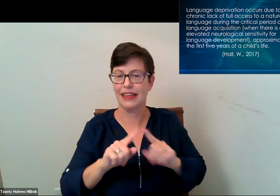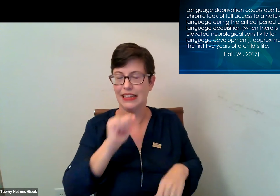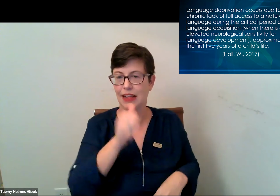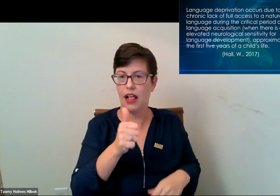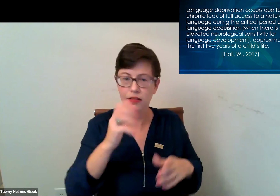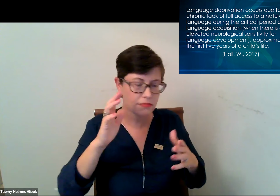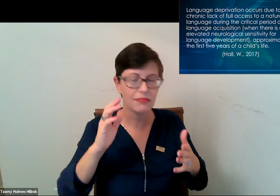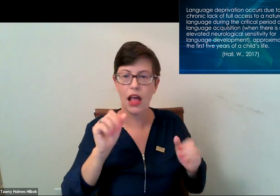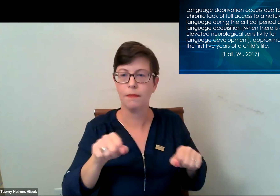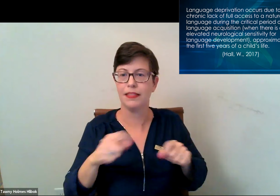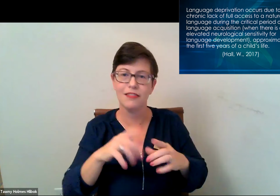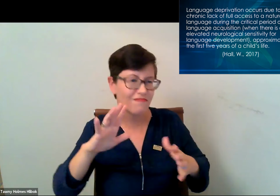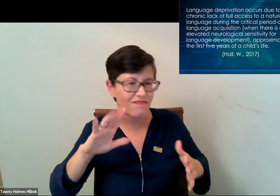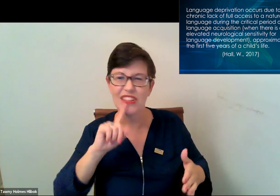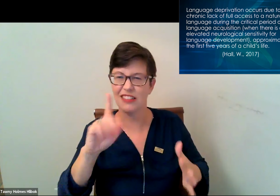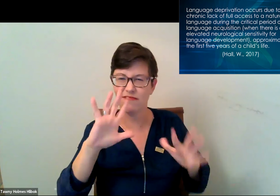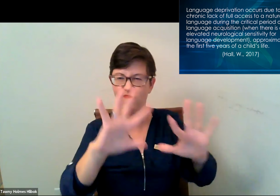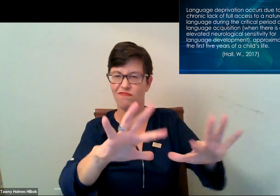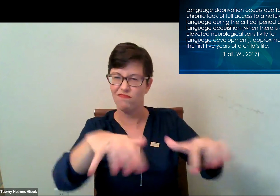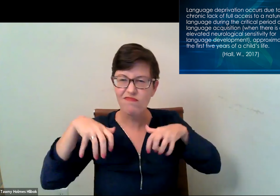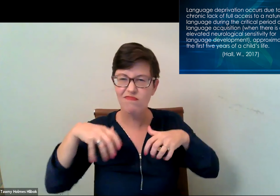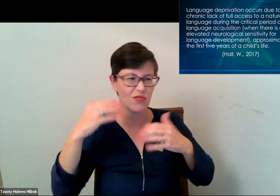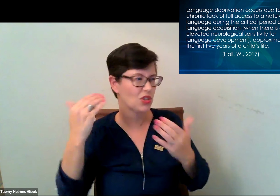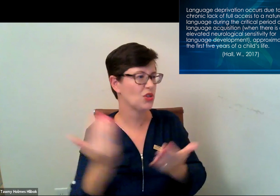trying to get that part of the brain updated is not as easy.